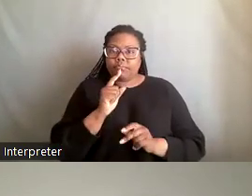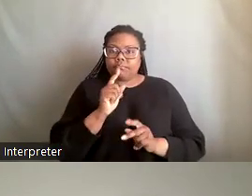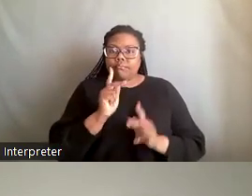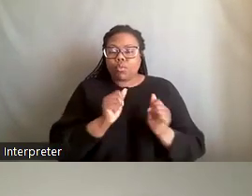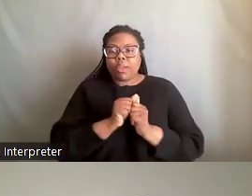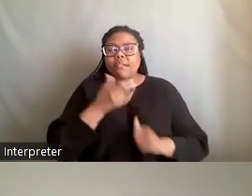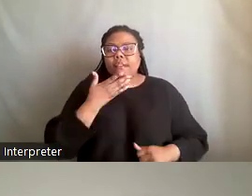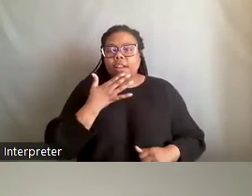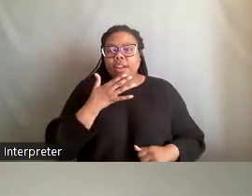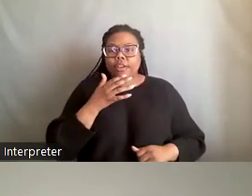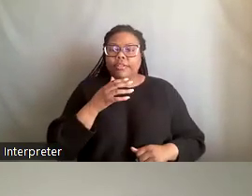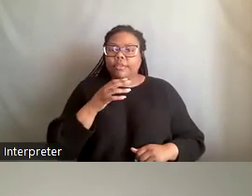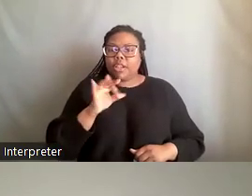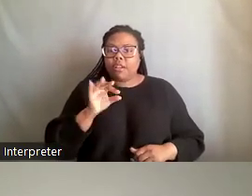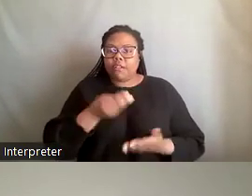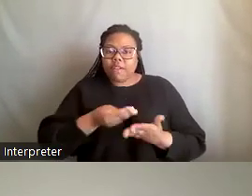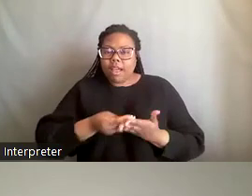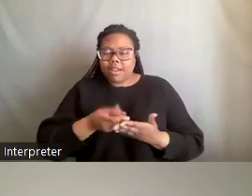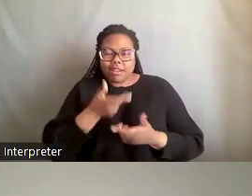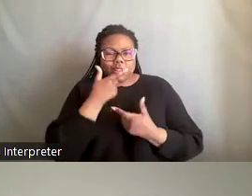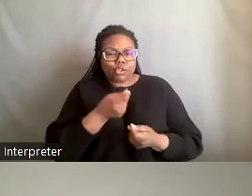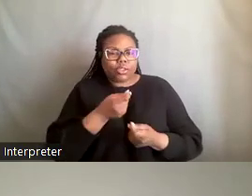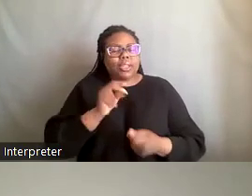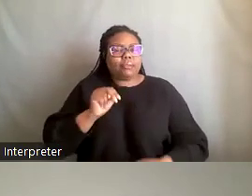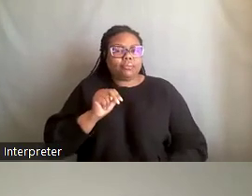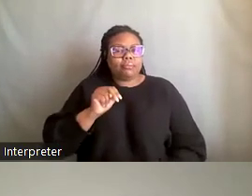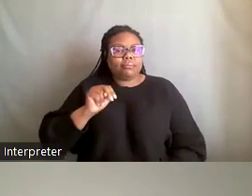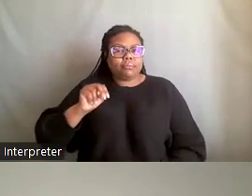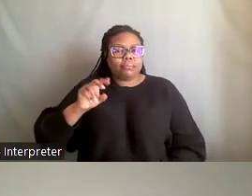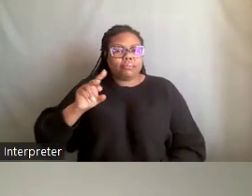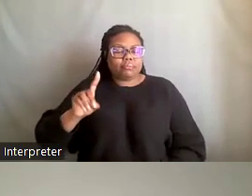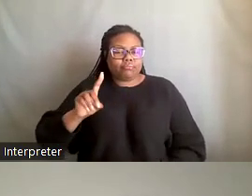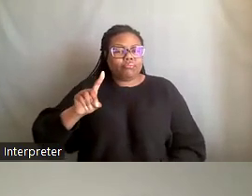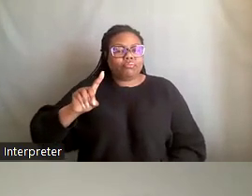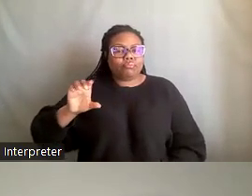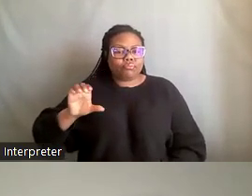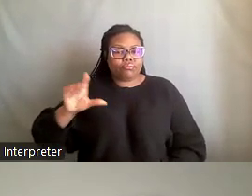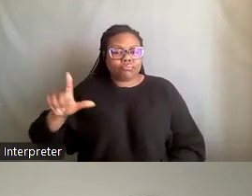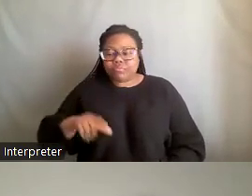the Autistic People of Color Fund, doing policy and advocacy, and trying to launch a national intersectional